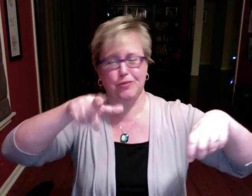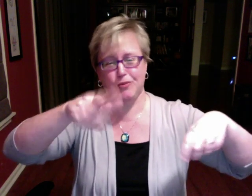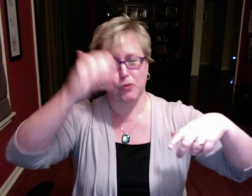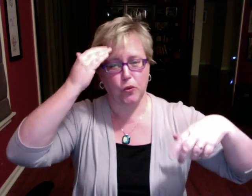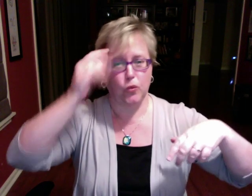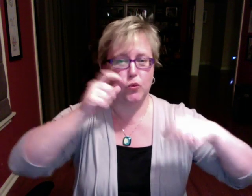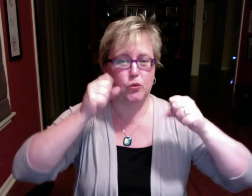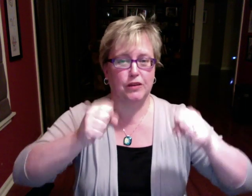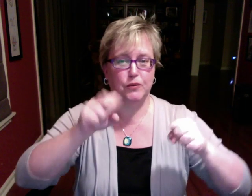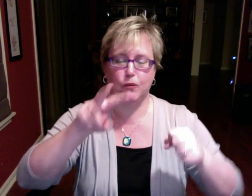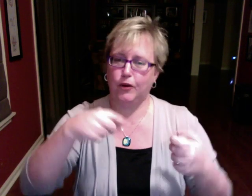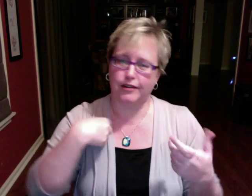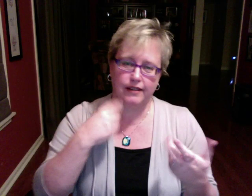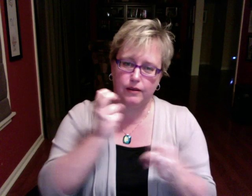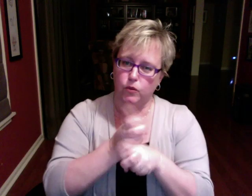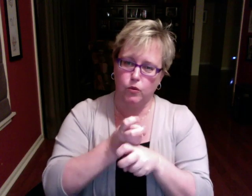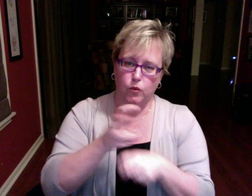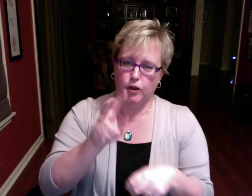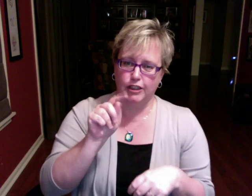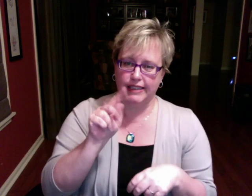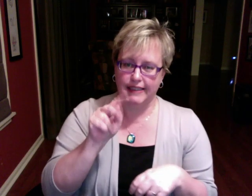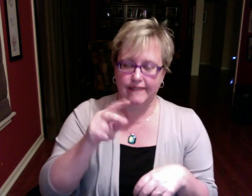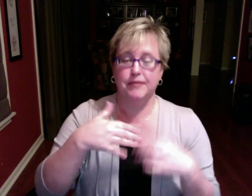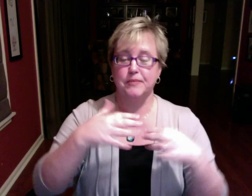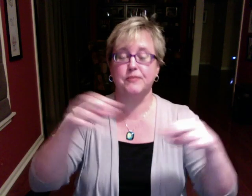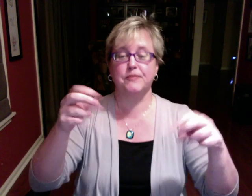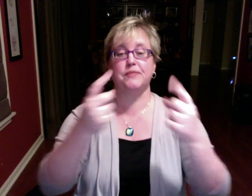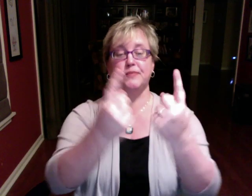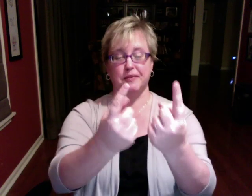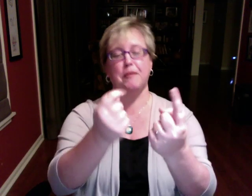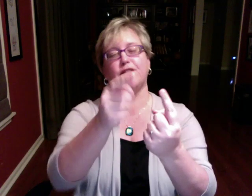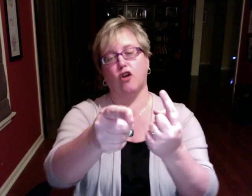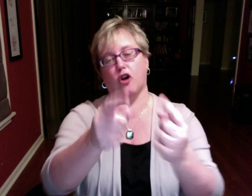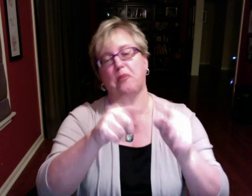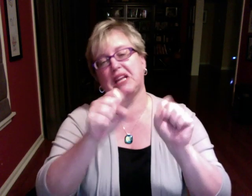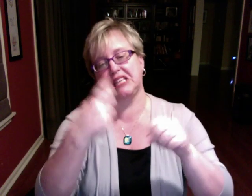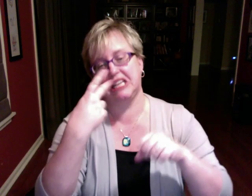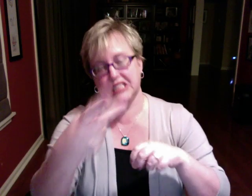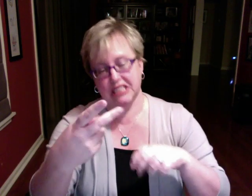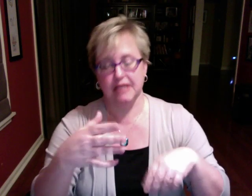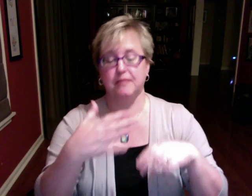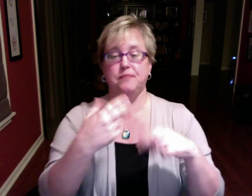Those of you who watch CNN would know them. I hardly watch TV. They were a ways back from our vintage point but we could still see them.